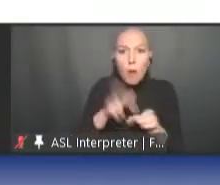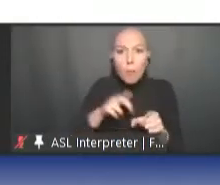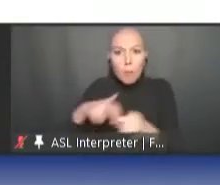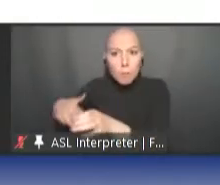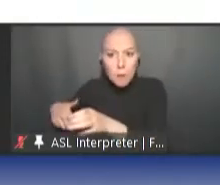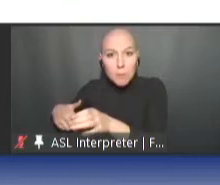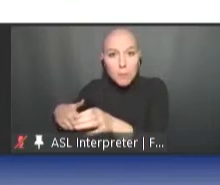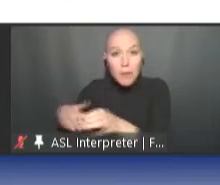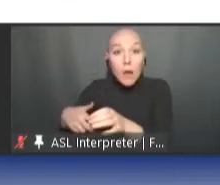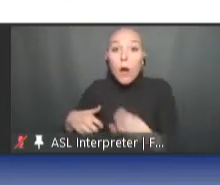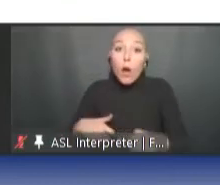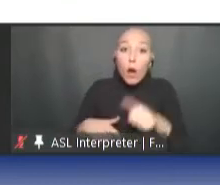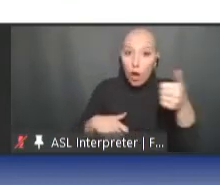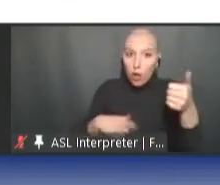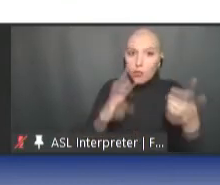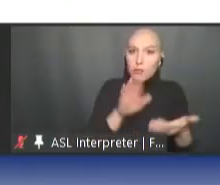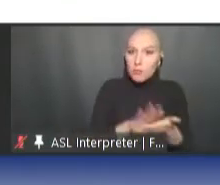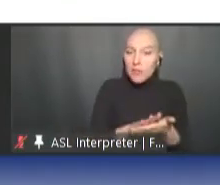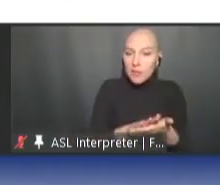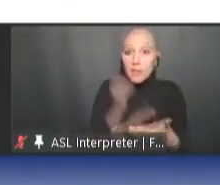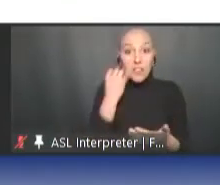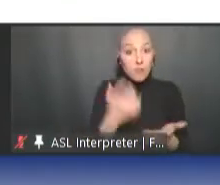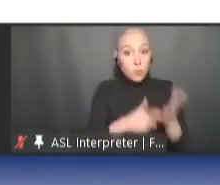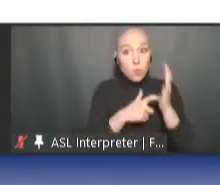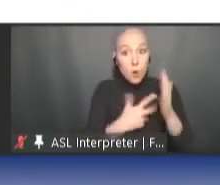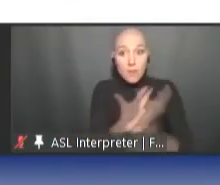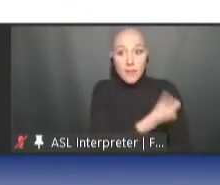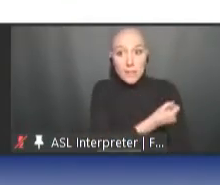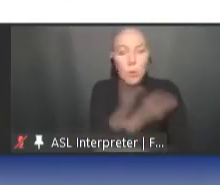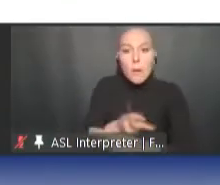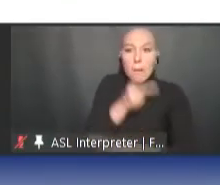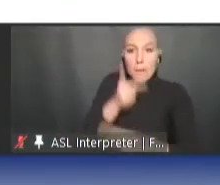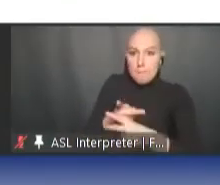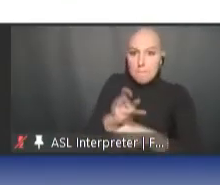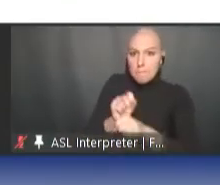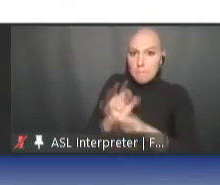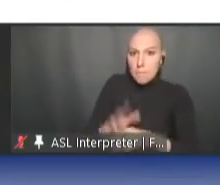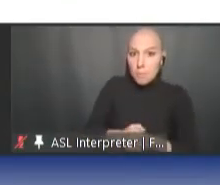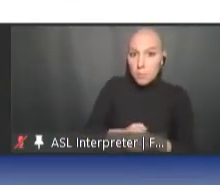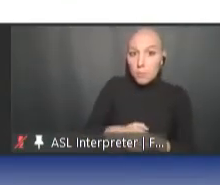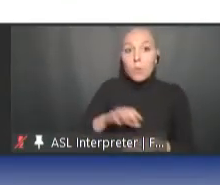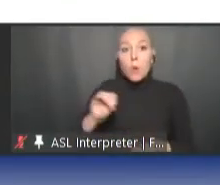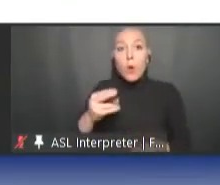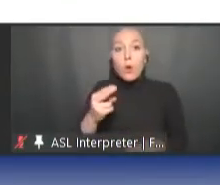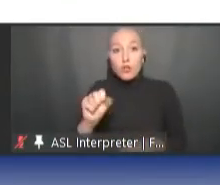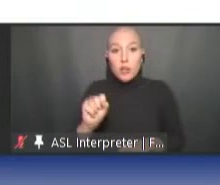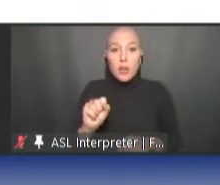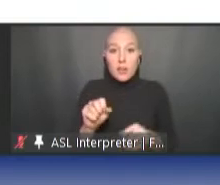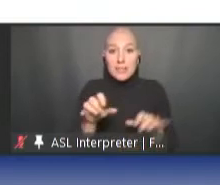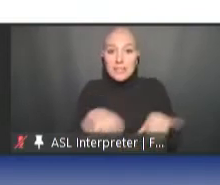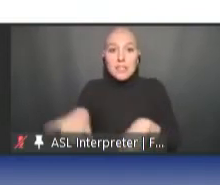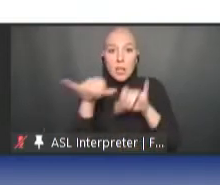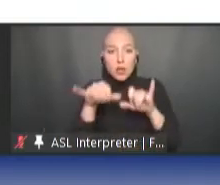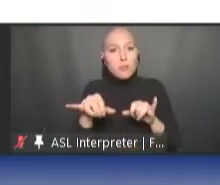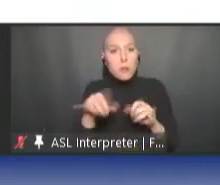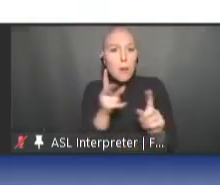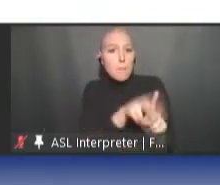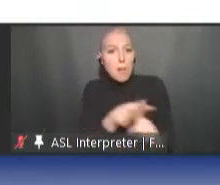absence of the OSHA emergency temporary standard that would have applied to large employers, it's unlikely that most workplaces will have mandates unless the agency